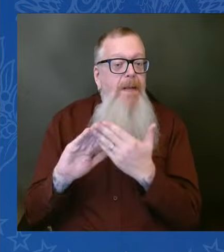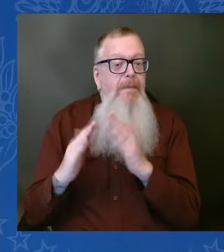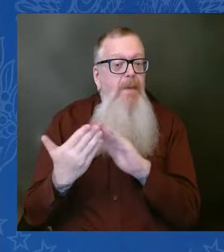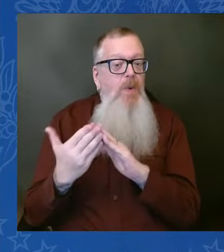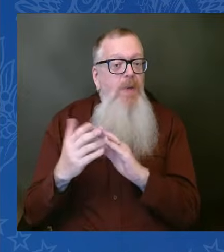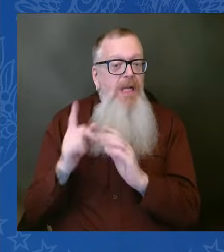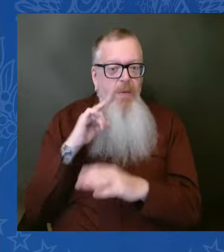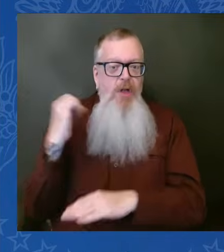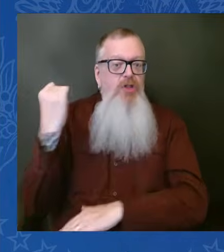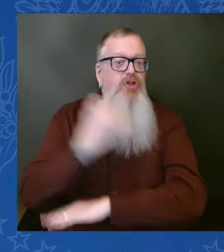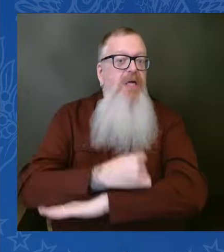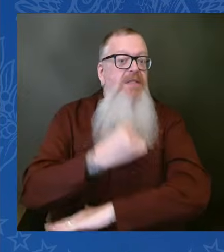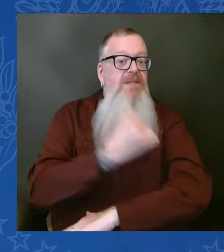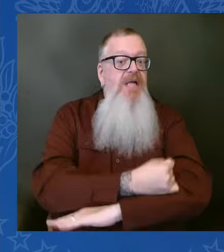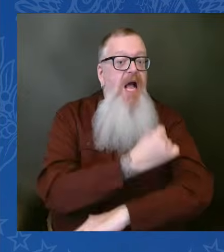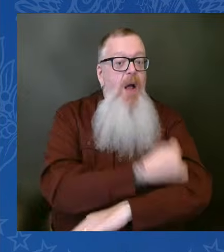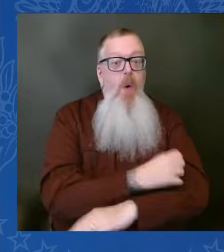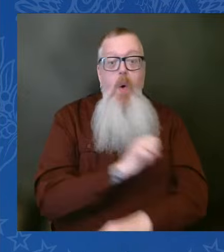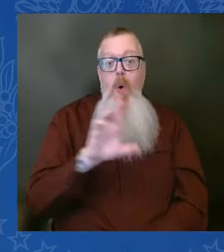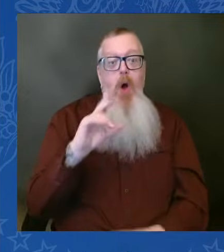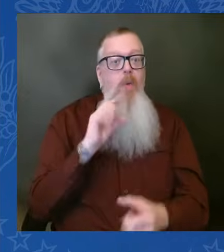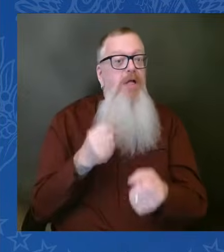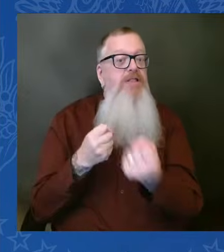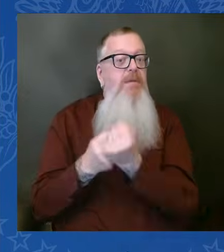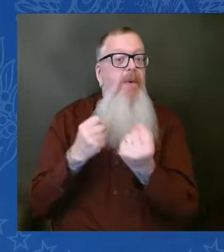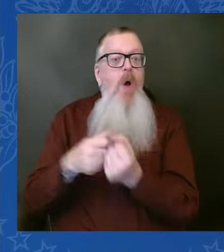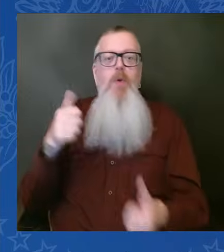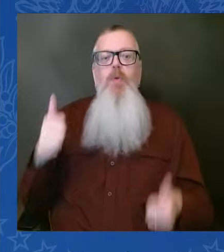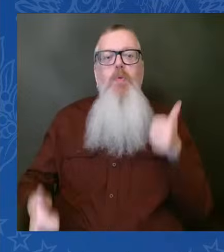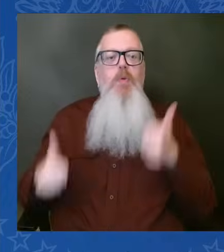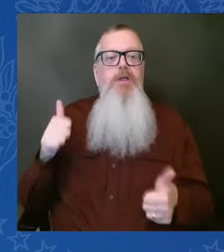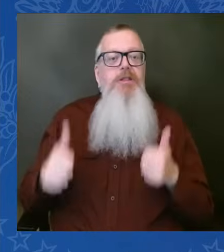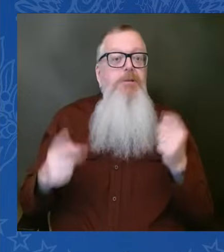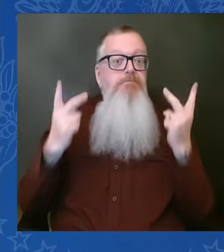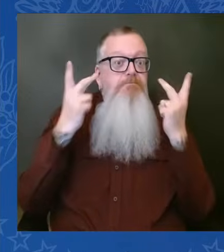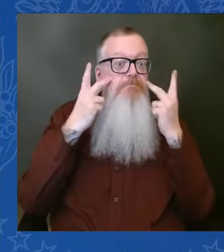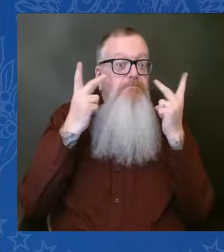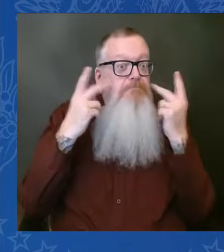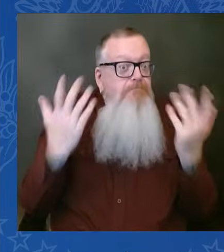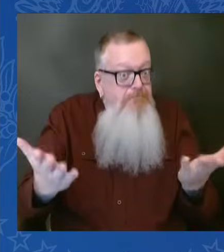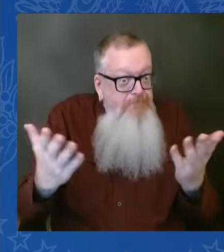You know, will we deny seniors living in red states $35-a-month insulin?